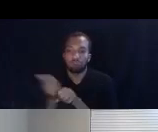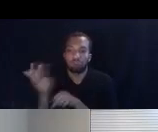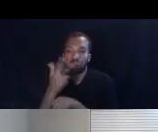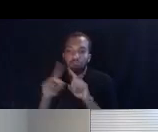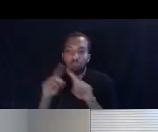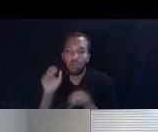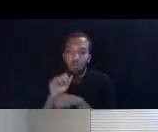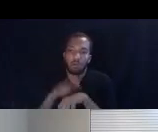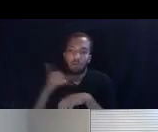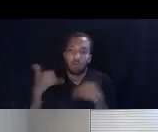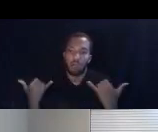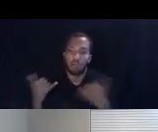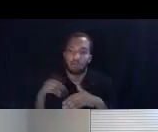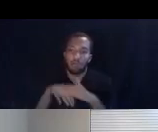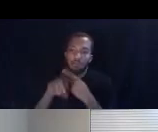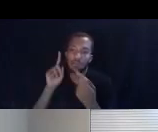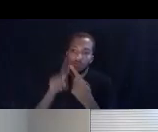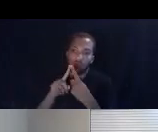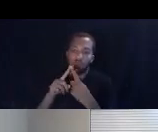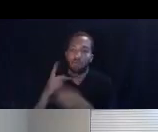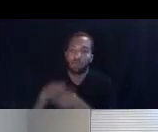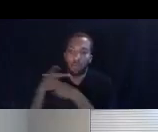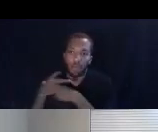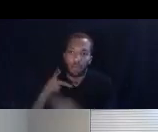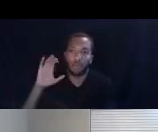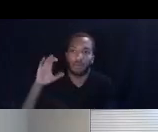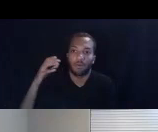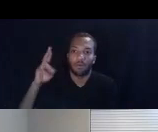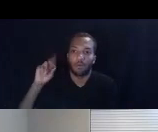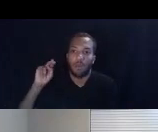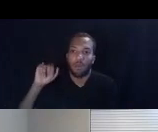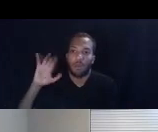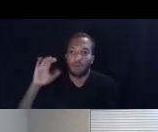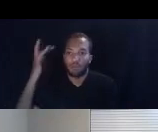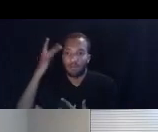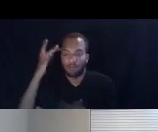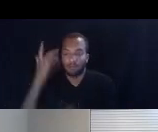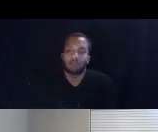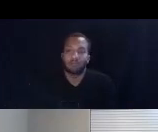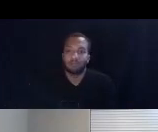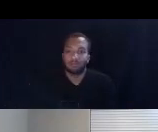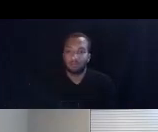which is access to care, chronic conditions, and then the health equity. I think for the engagement opportunities,